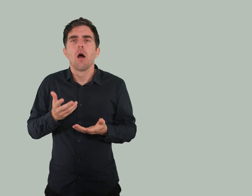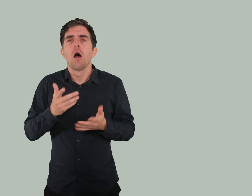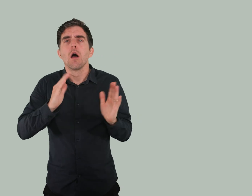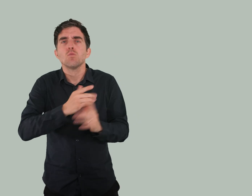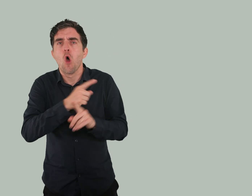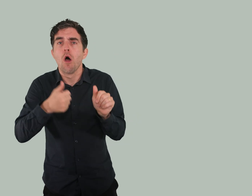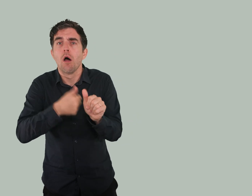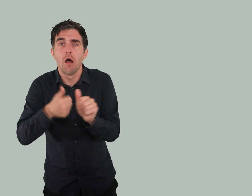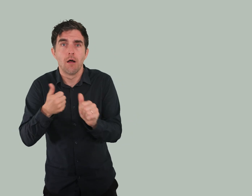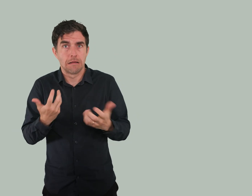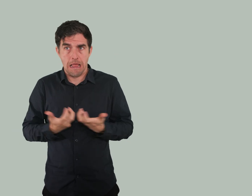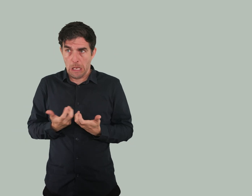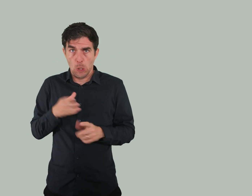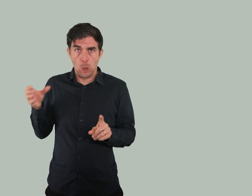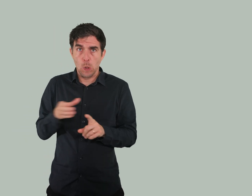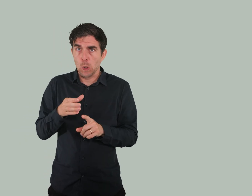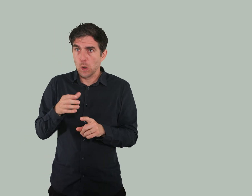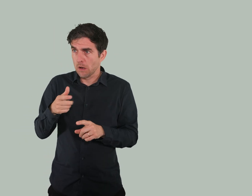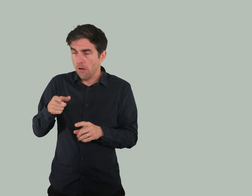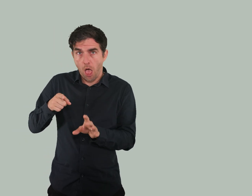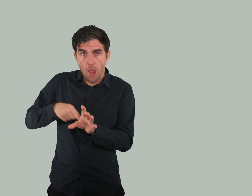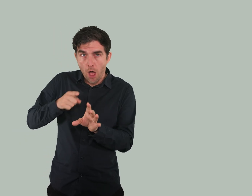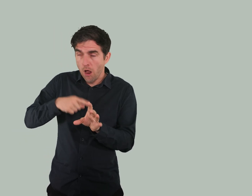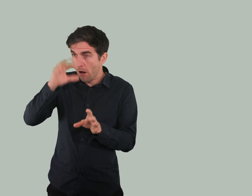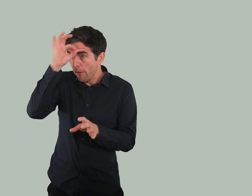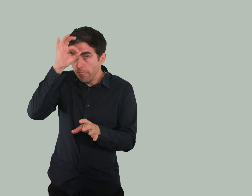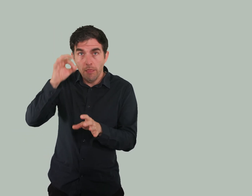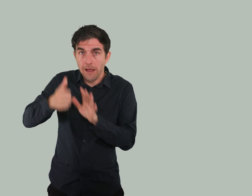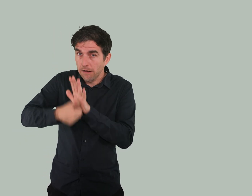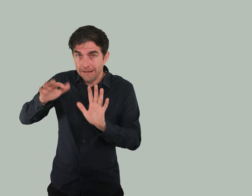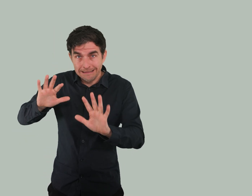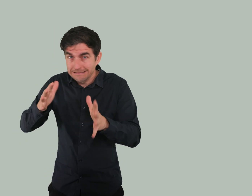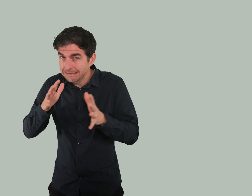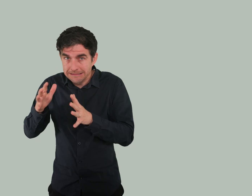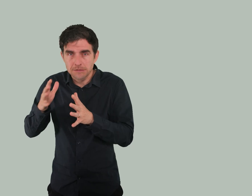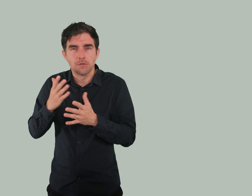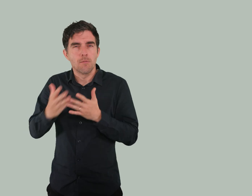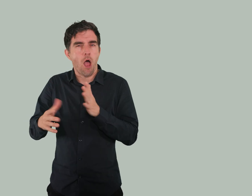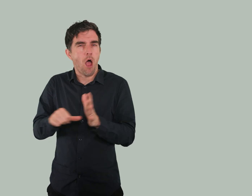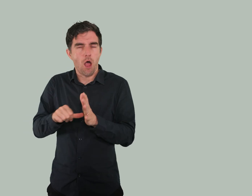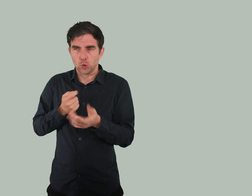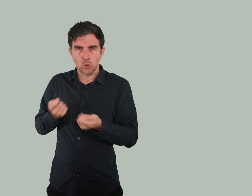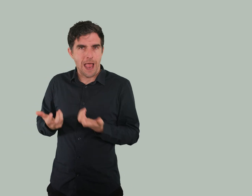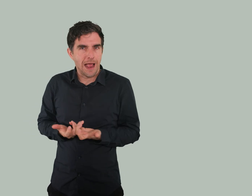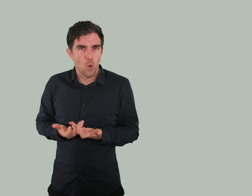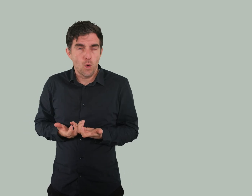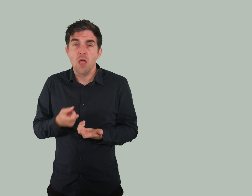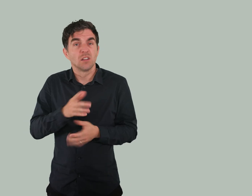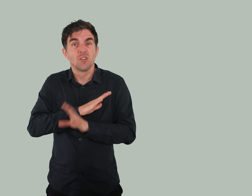For smaller firms, that kind of need can make hiring an inexperienced young person feel much harder to manage.